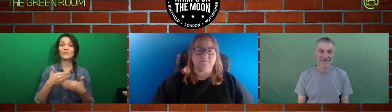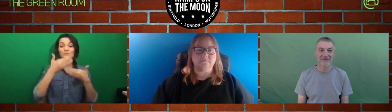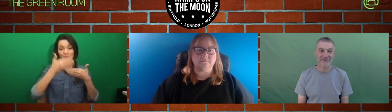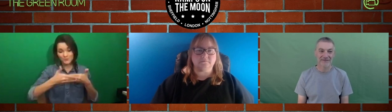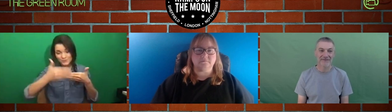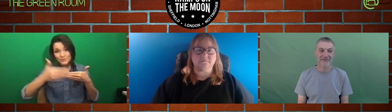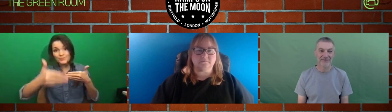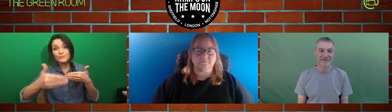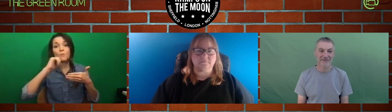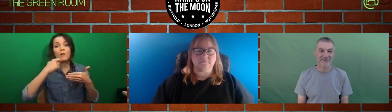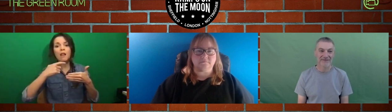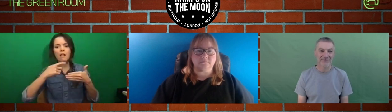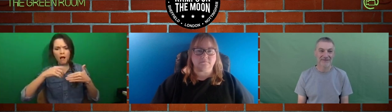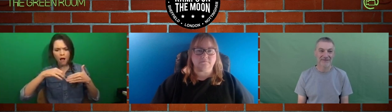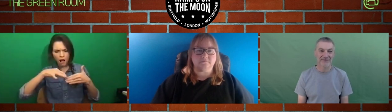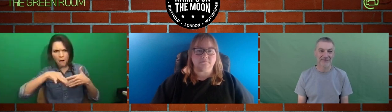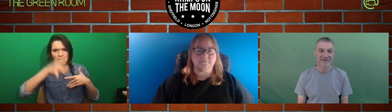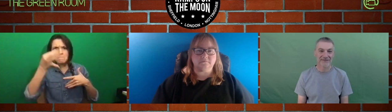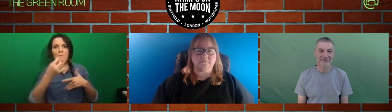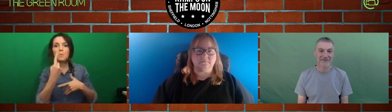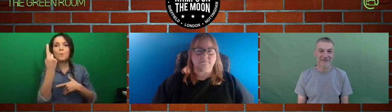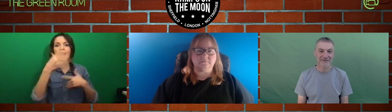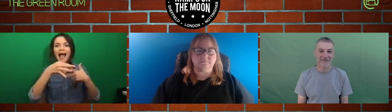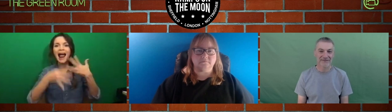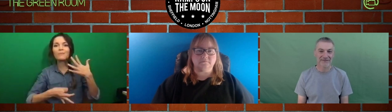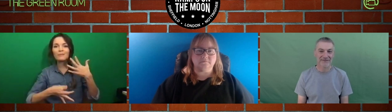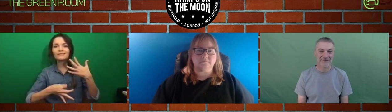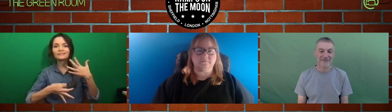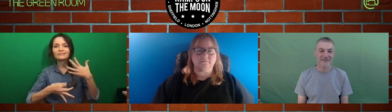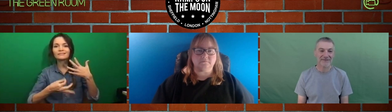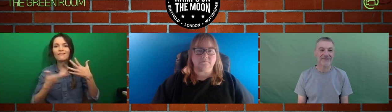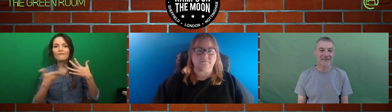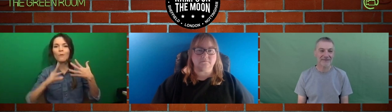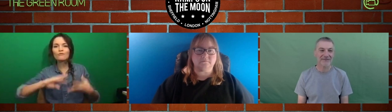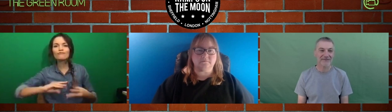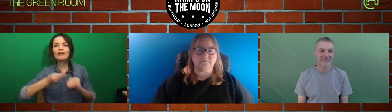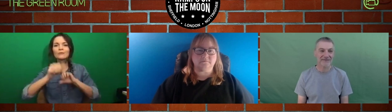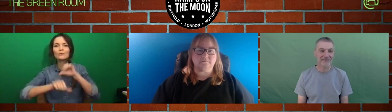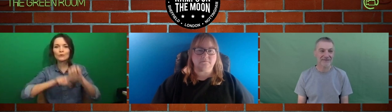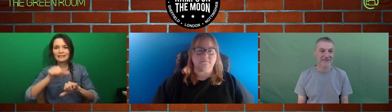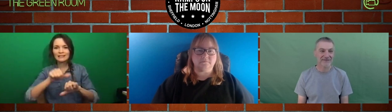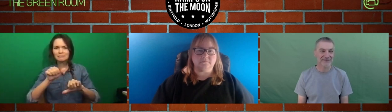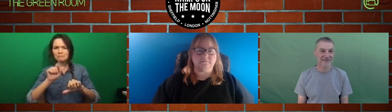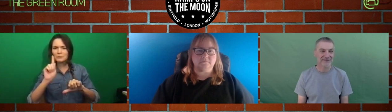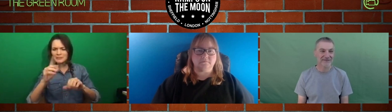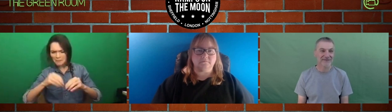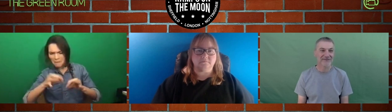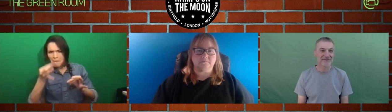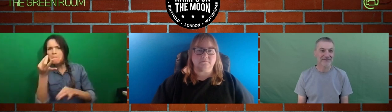one element of that creation process. So welcome, thank you for joining us.